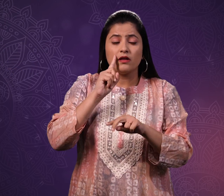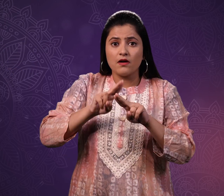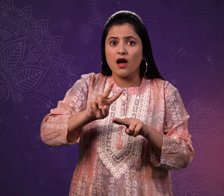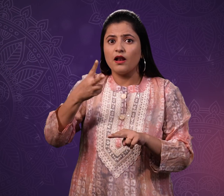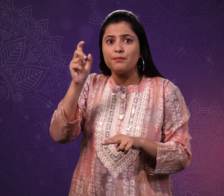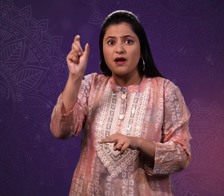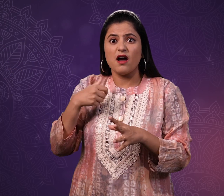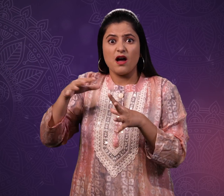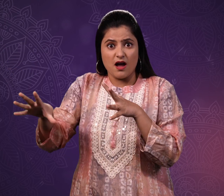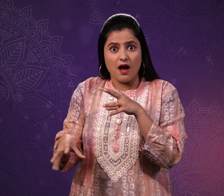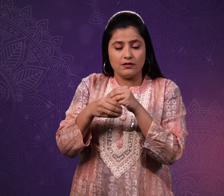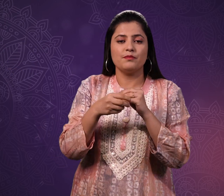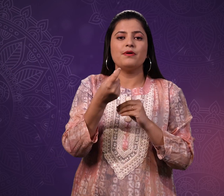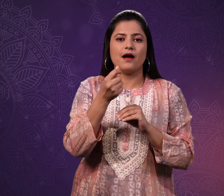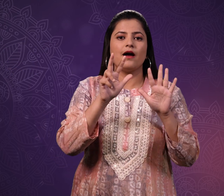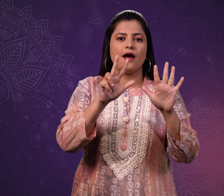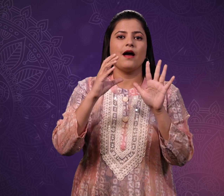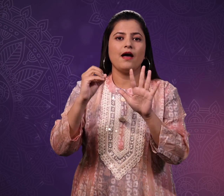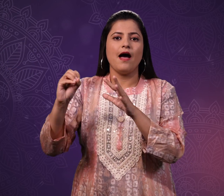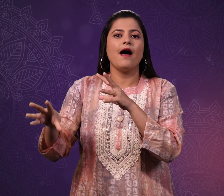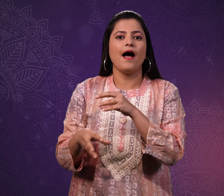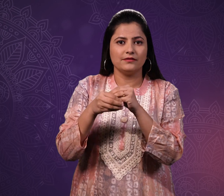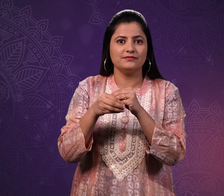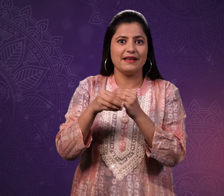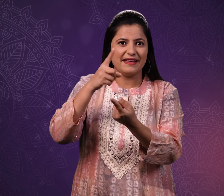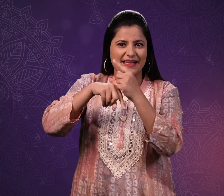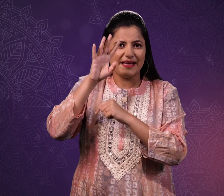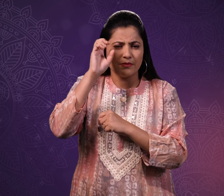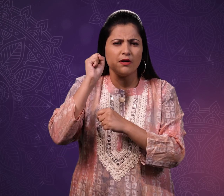If an extra person comes, they have to pay an additional Rs 800/- Please remember.